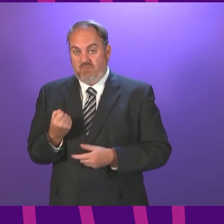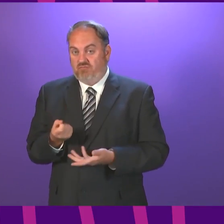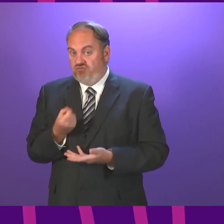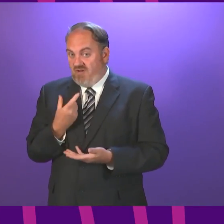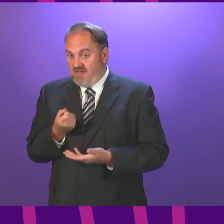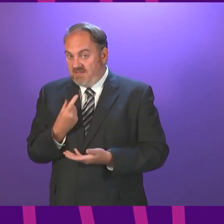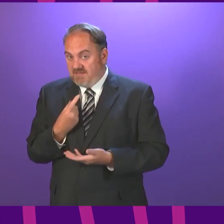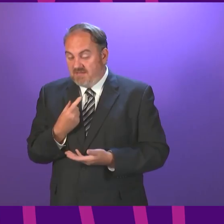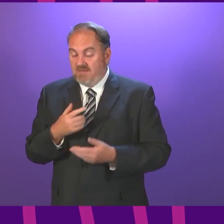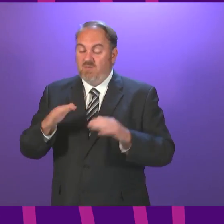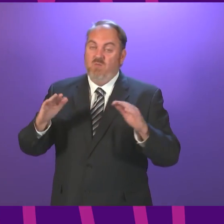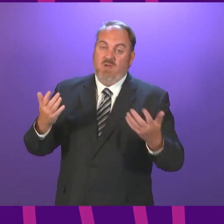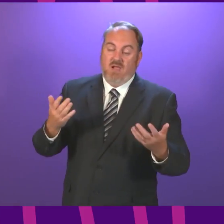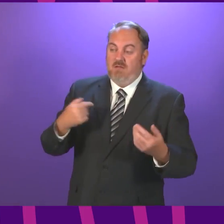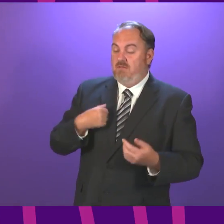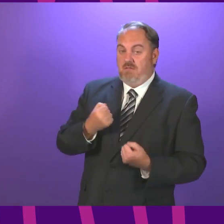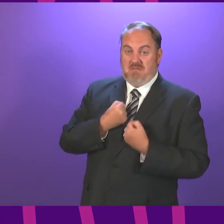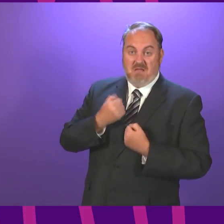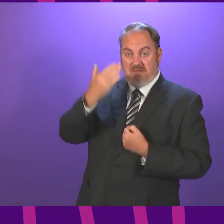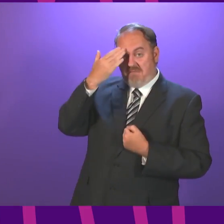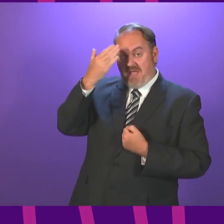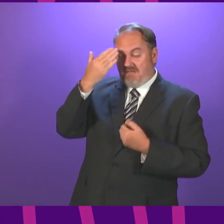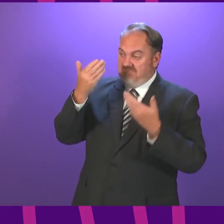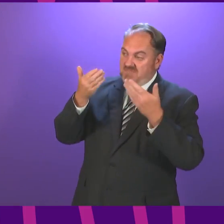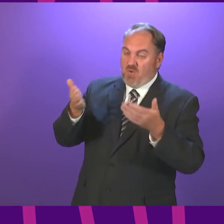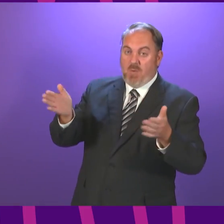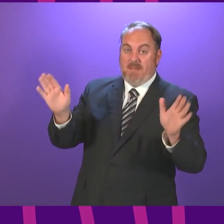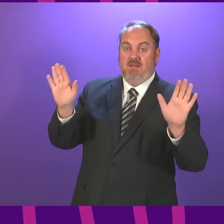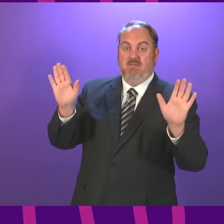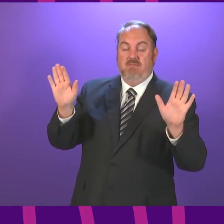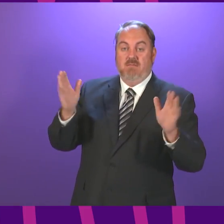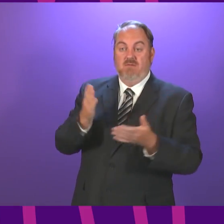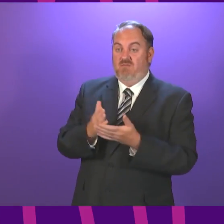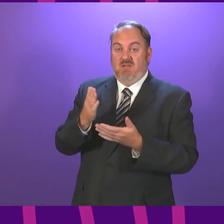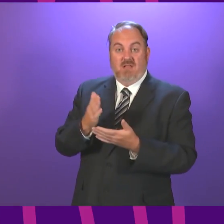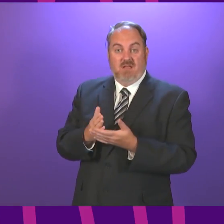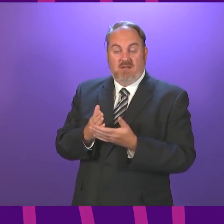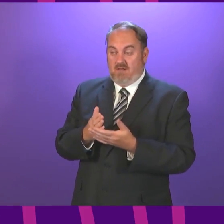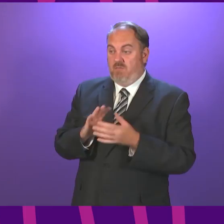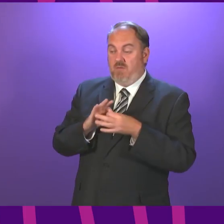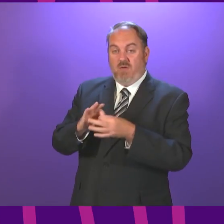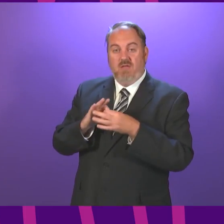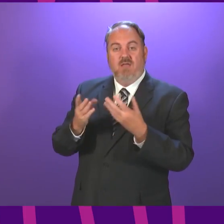be led by the evidence, and we have made commitments in and around citizens assemblies. It is imperative